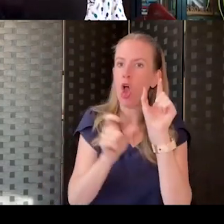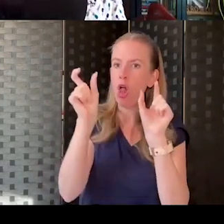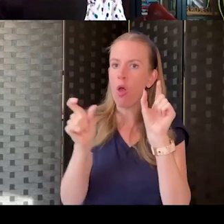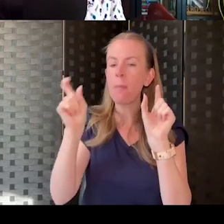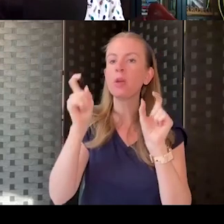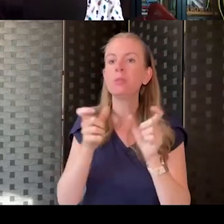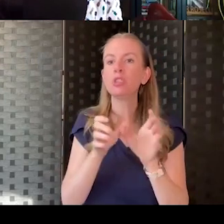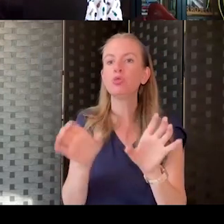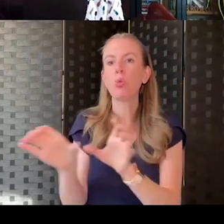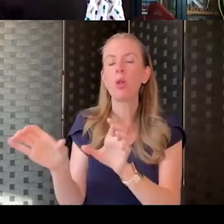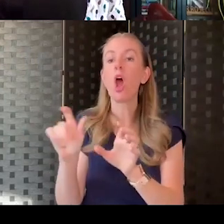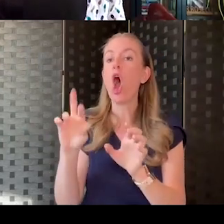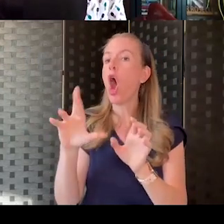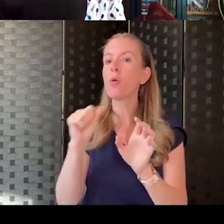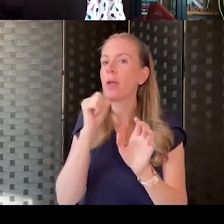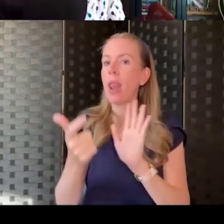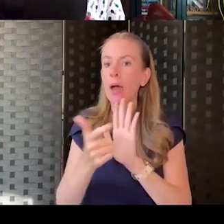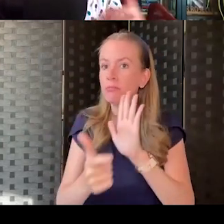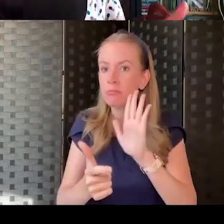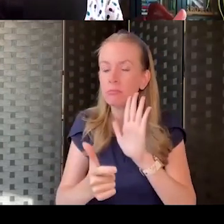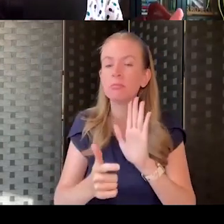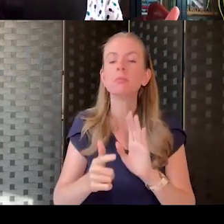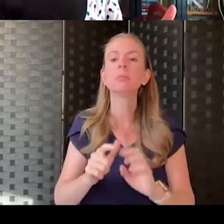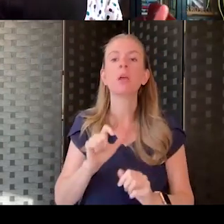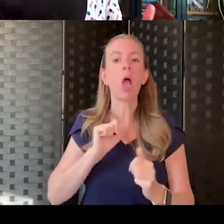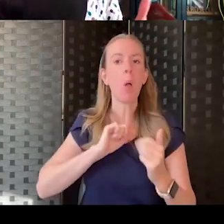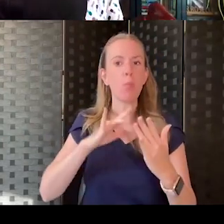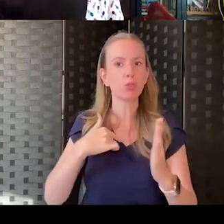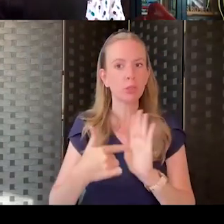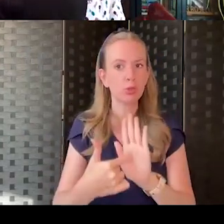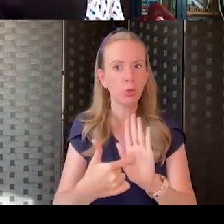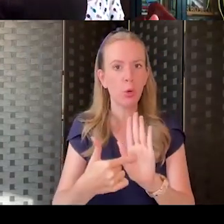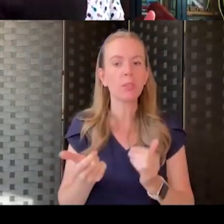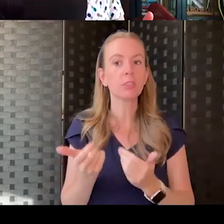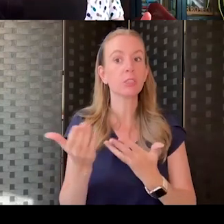at least forbid it. Now the approach I'm outlining here is a suggestion and I have